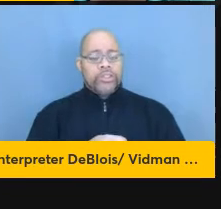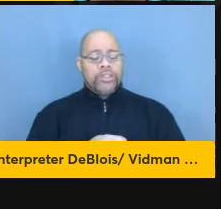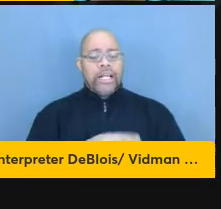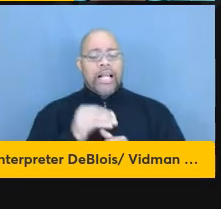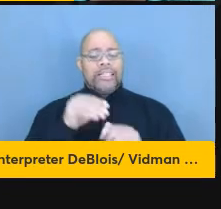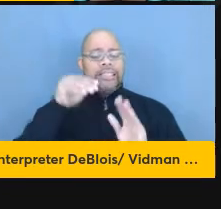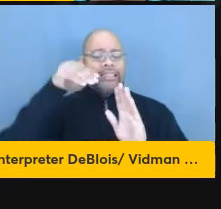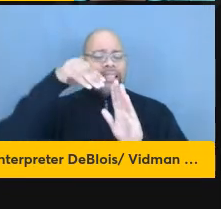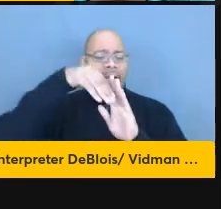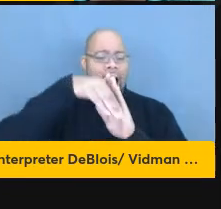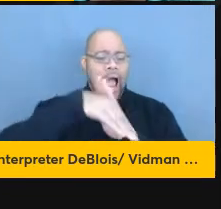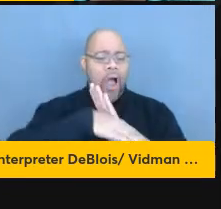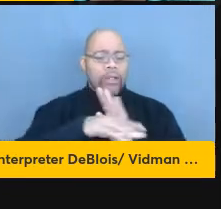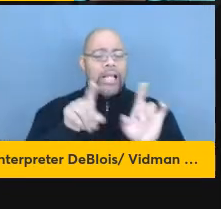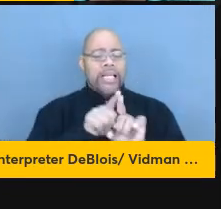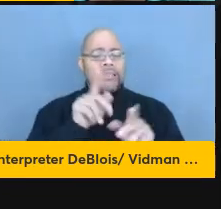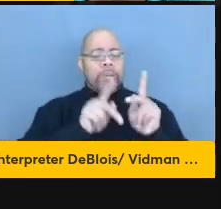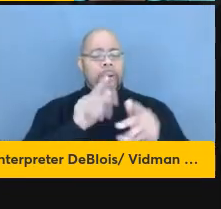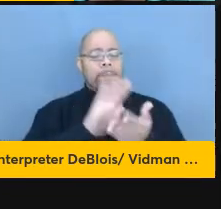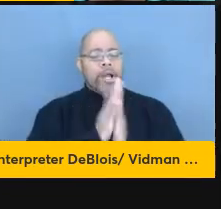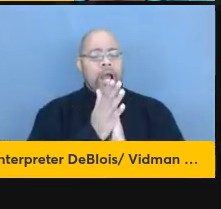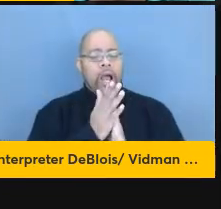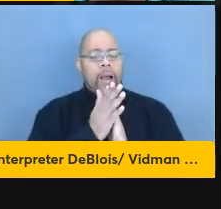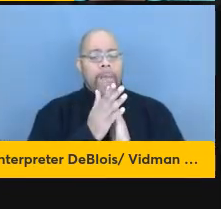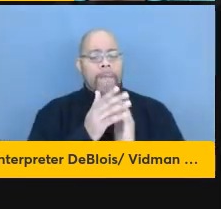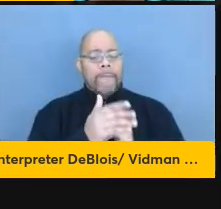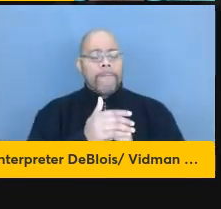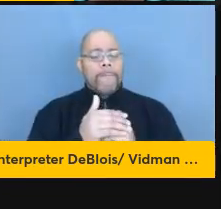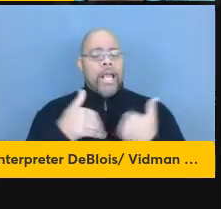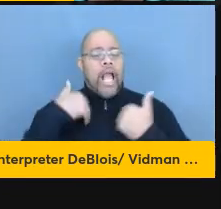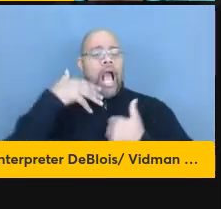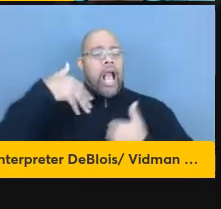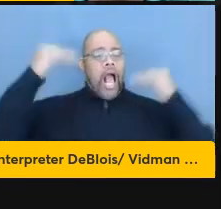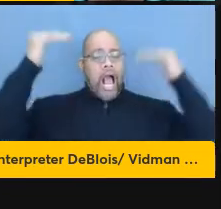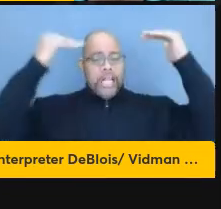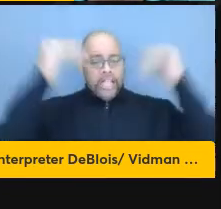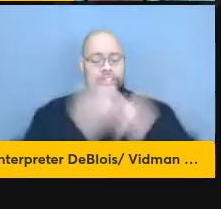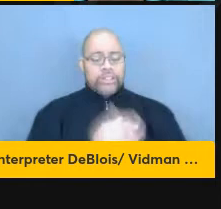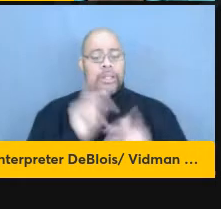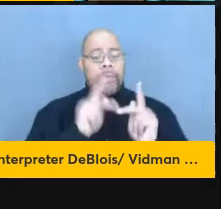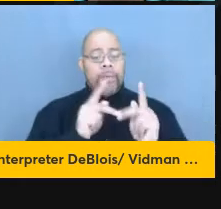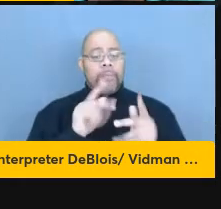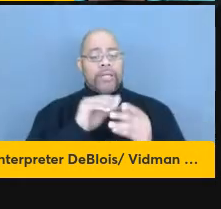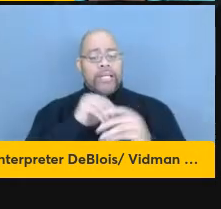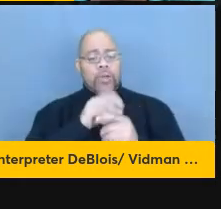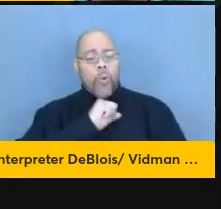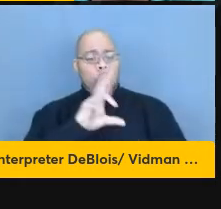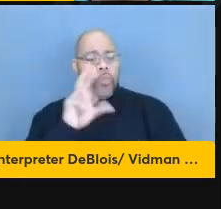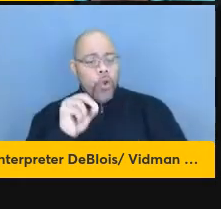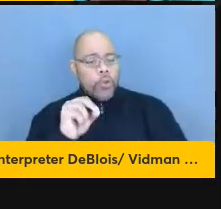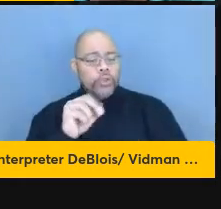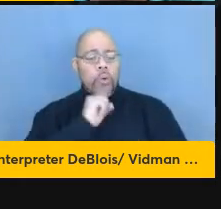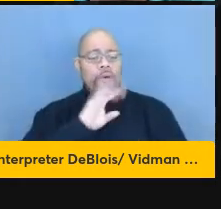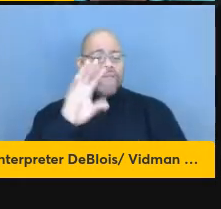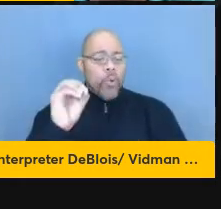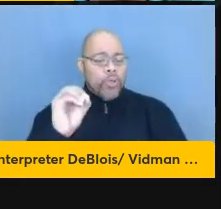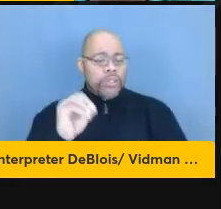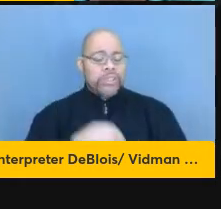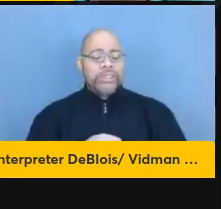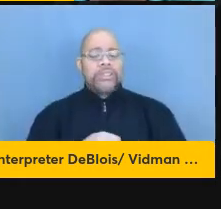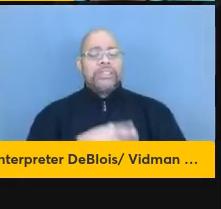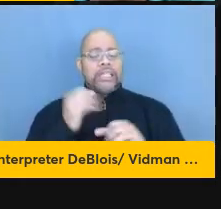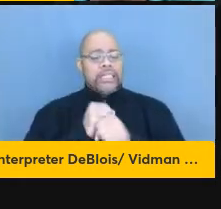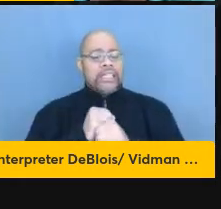down as people become young adults. So by the time people are in their 30s, and their 40s. They're getting infected, but they're